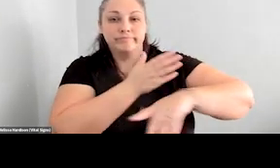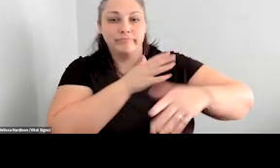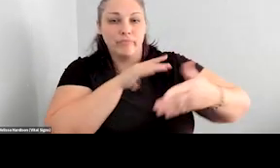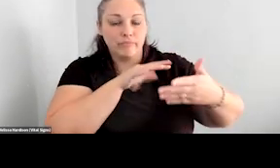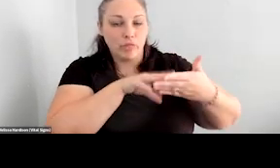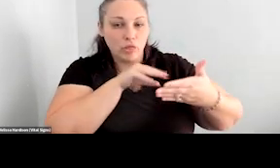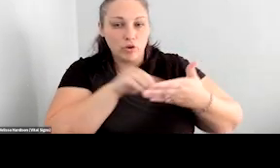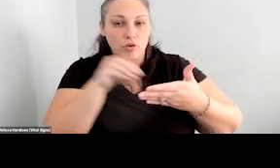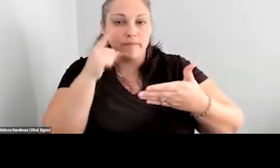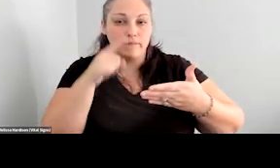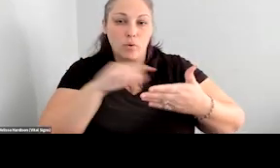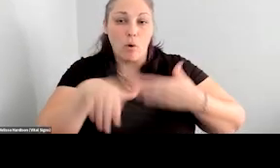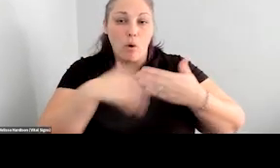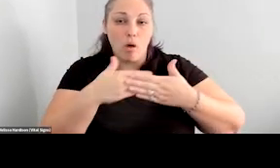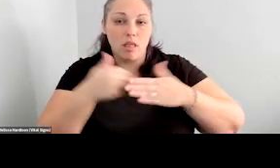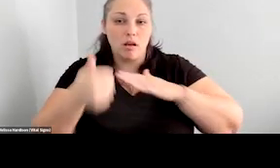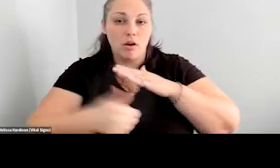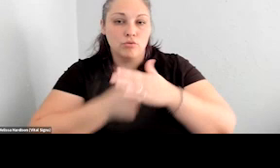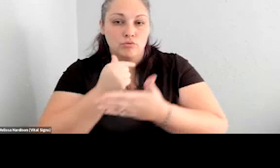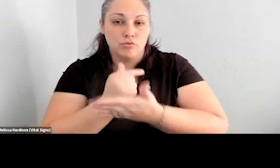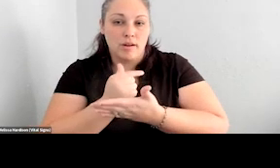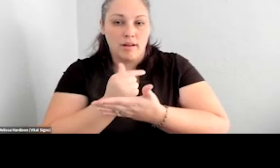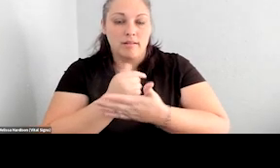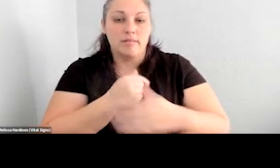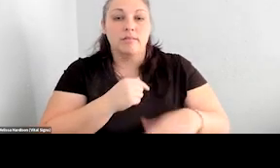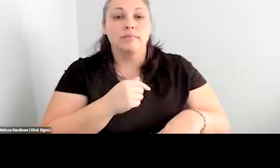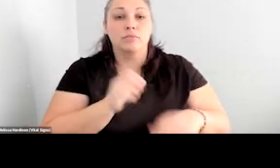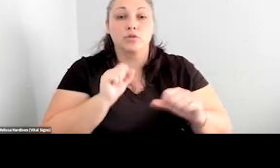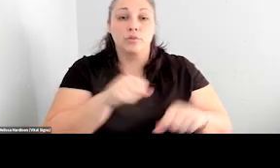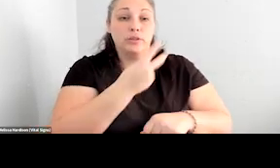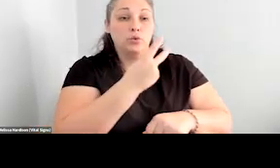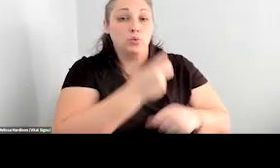So this includes people coming from two-year and four-year institutions as well